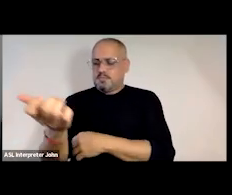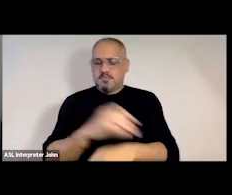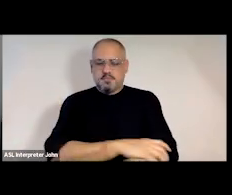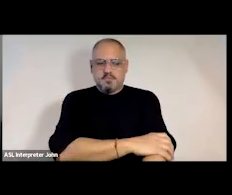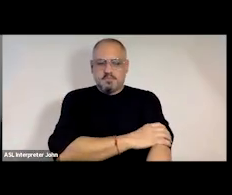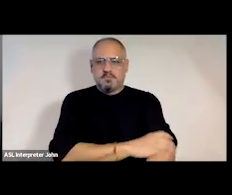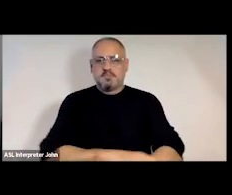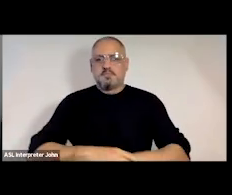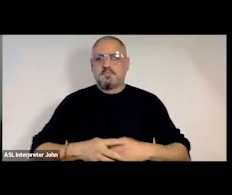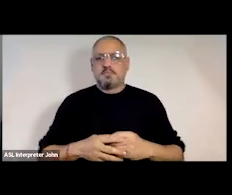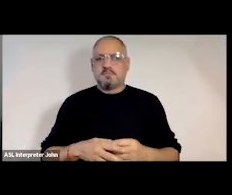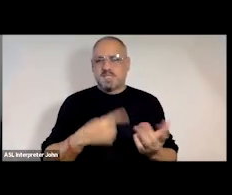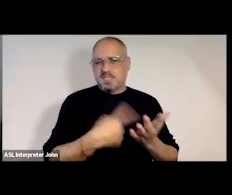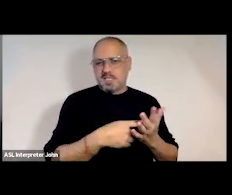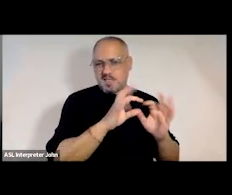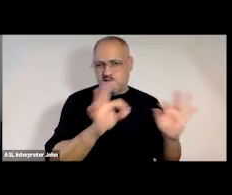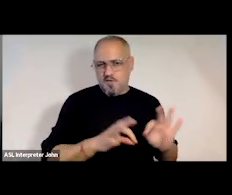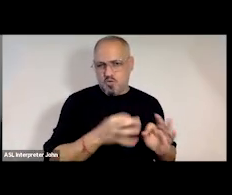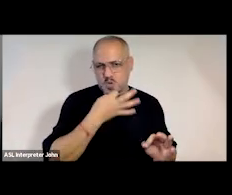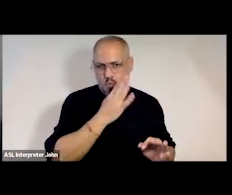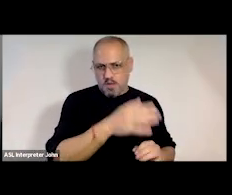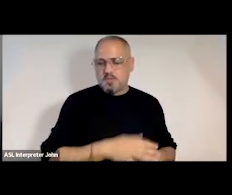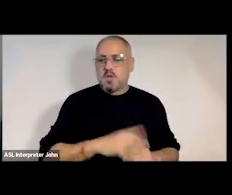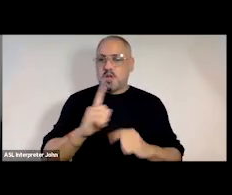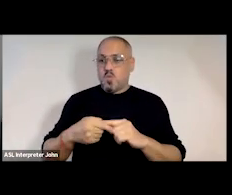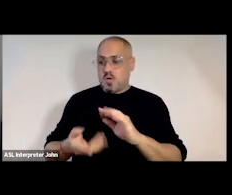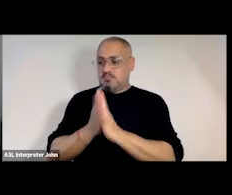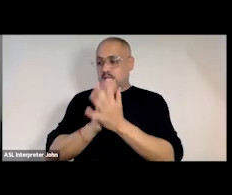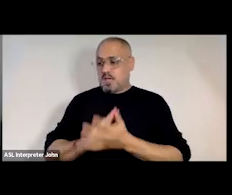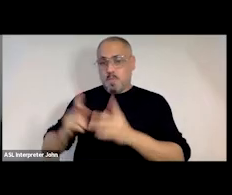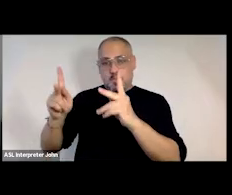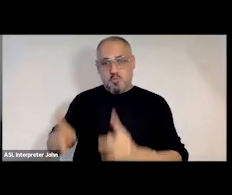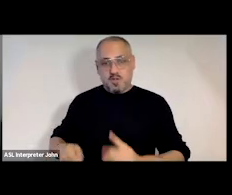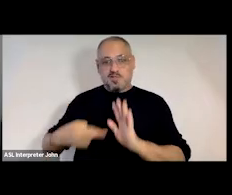and we're gonna talk about the forms associated with that, but when you become a person's appointed representative,